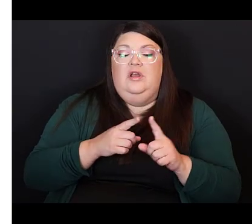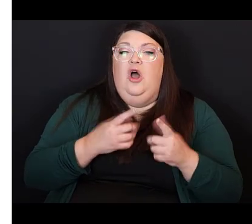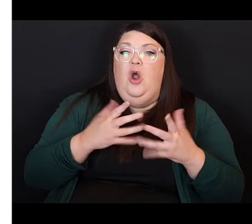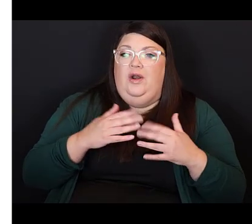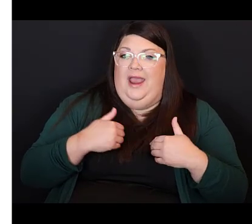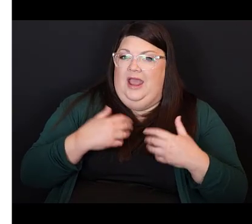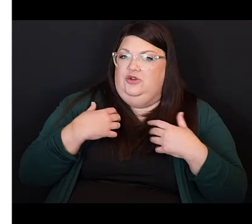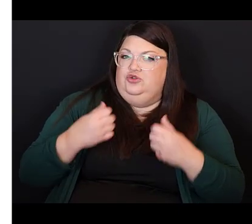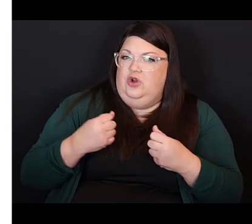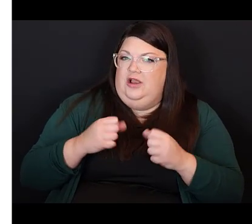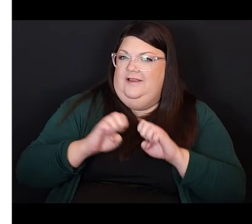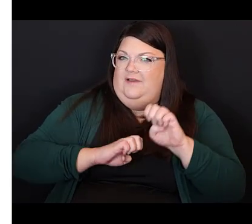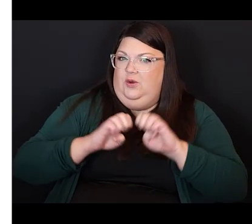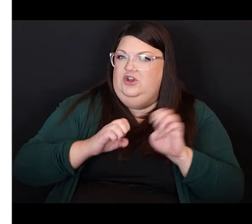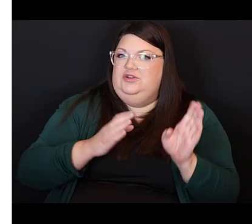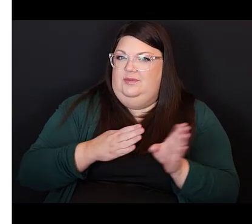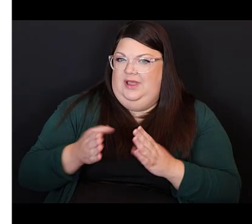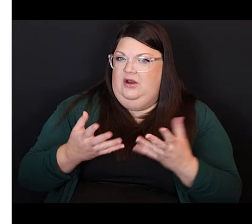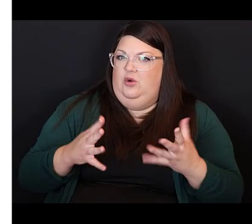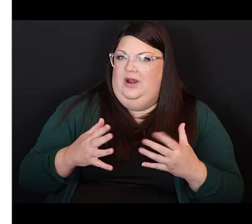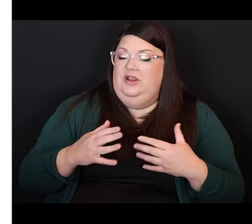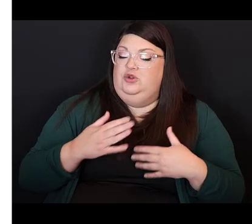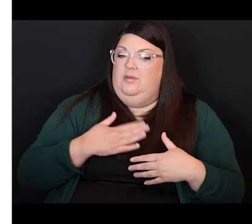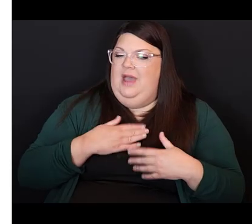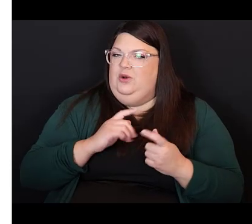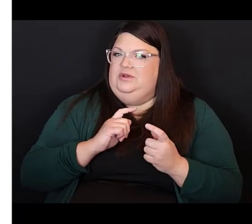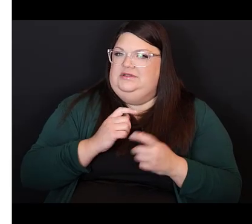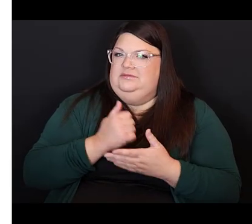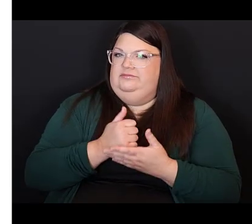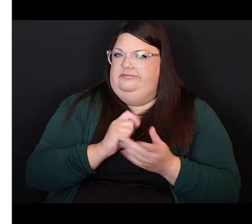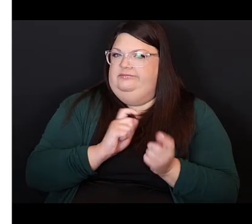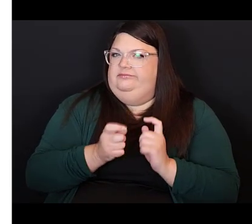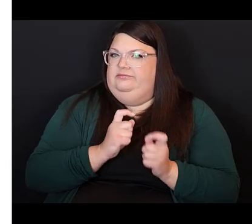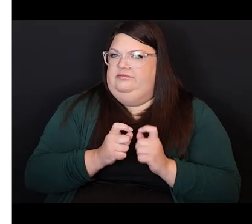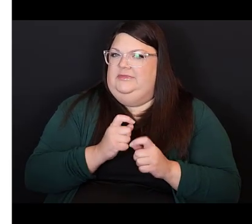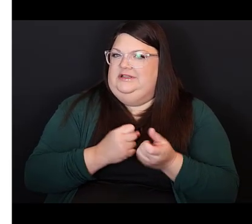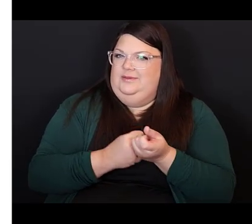evaluation plan, so my role has been to refine and support it. We’ve been mapping responsibilities